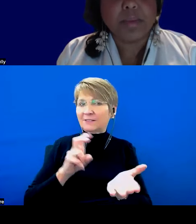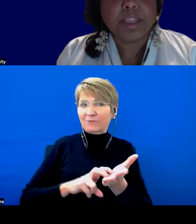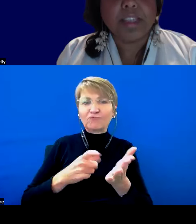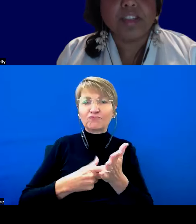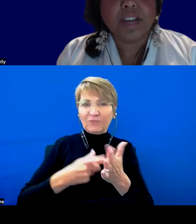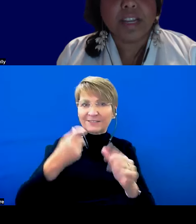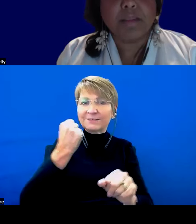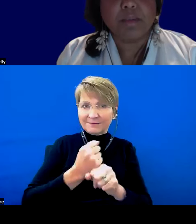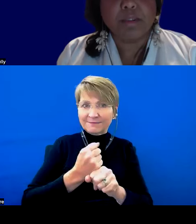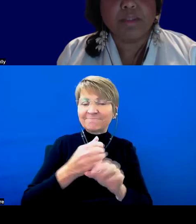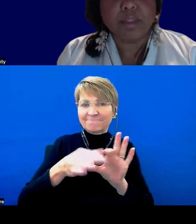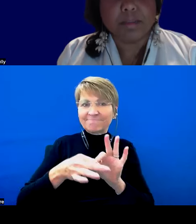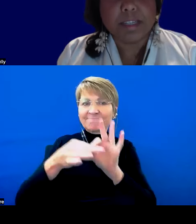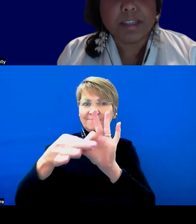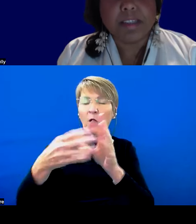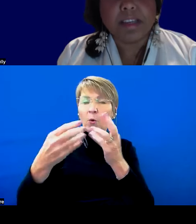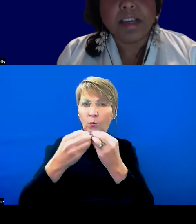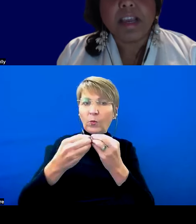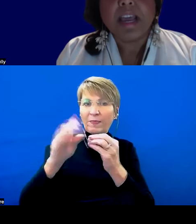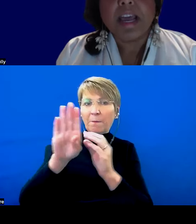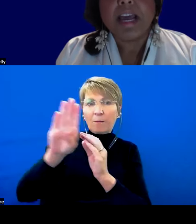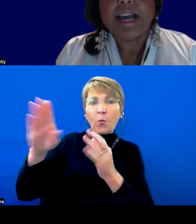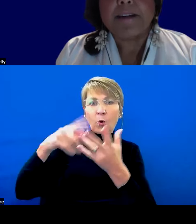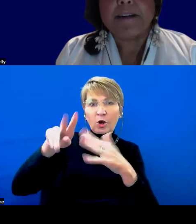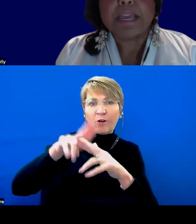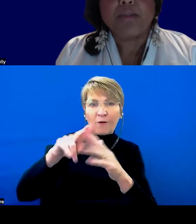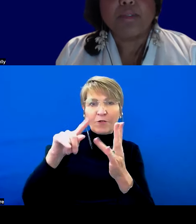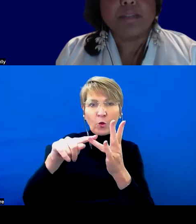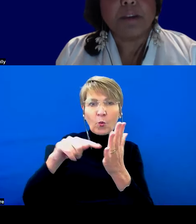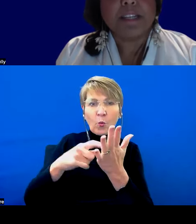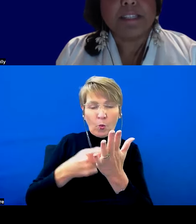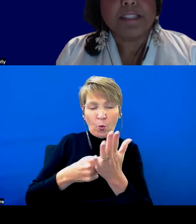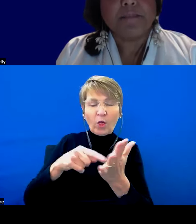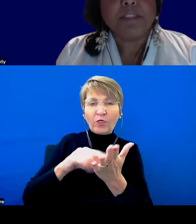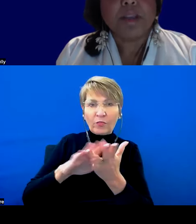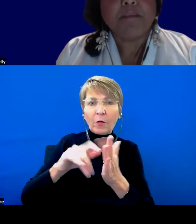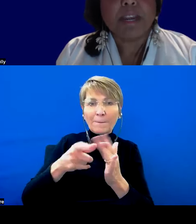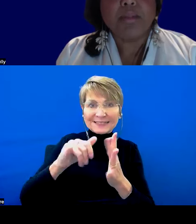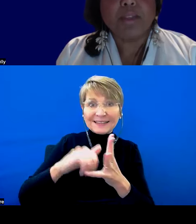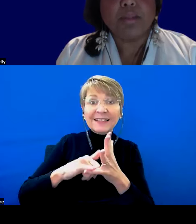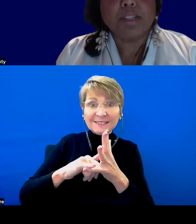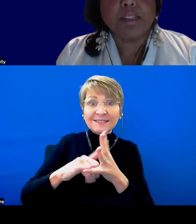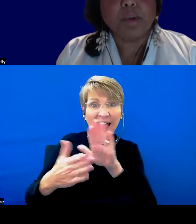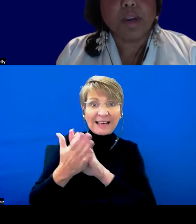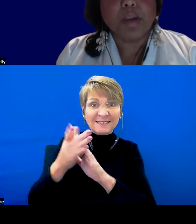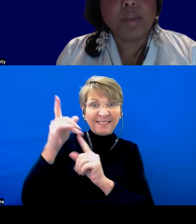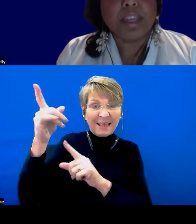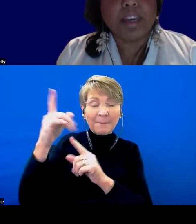the Australian Board of Orthoptics in order to practice. So many orthotists work within